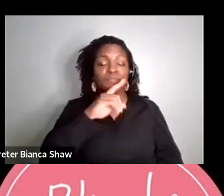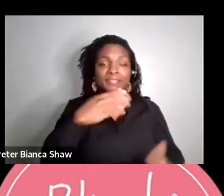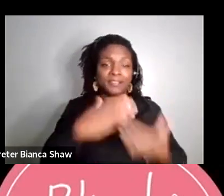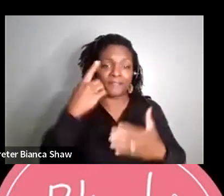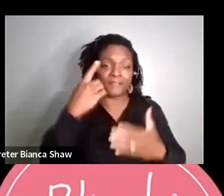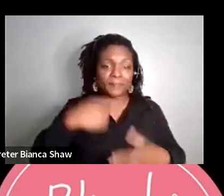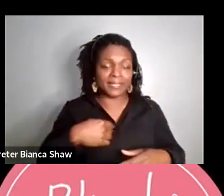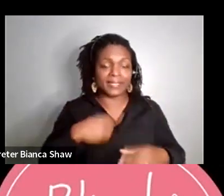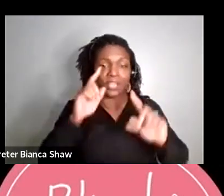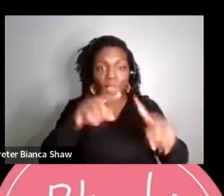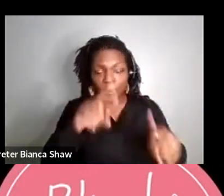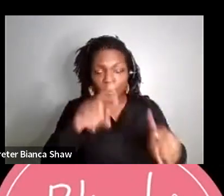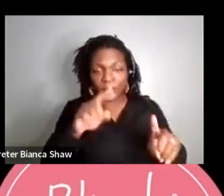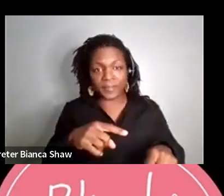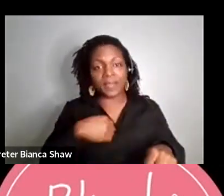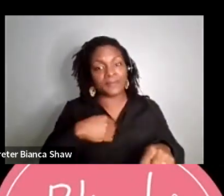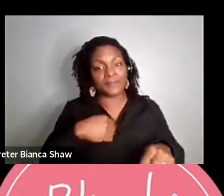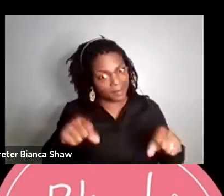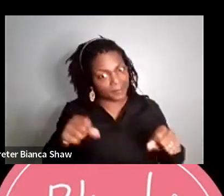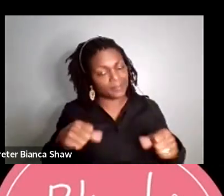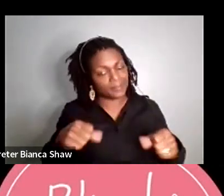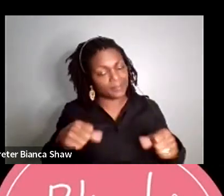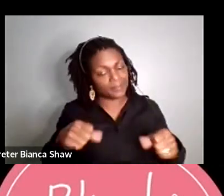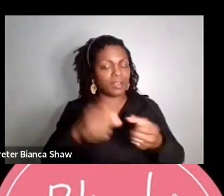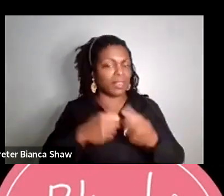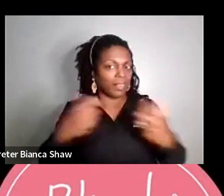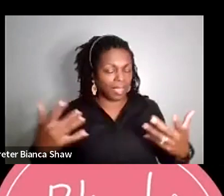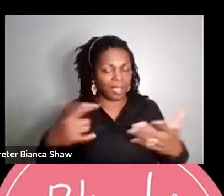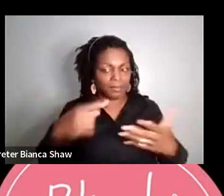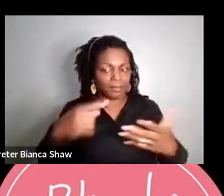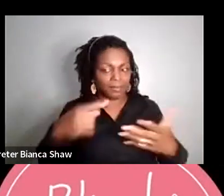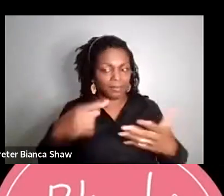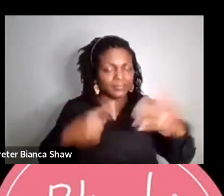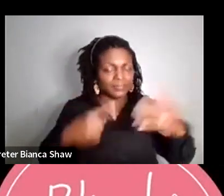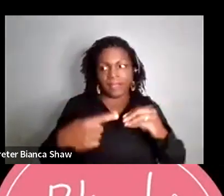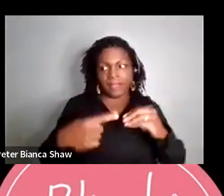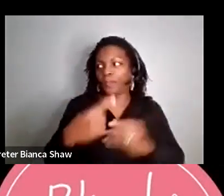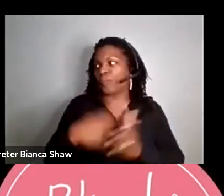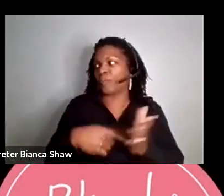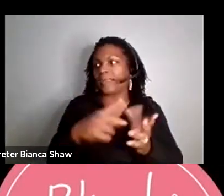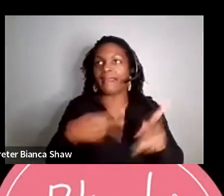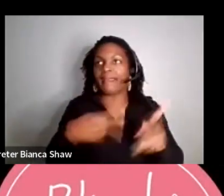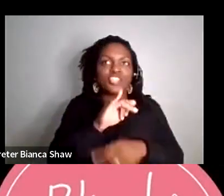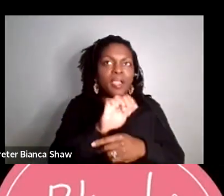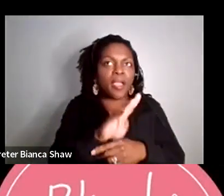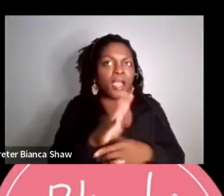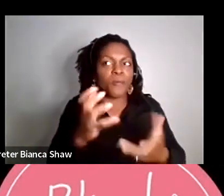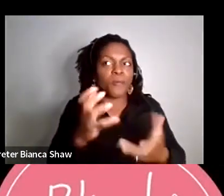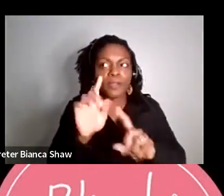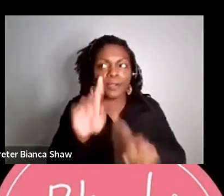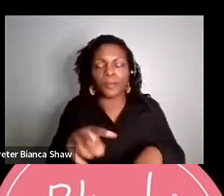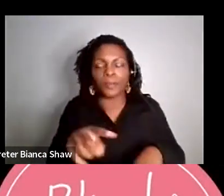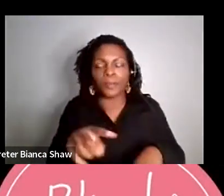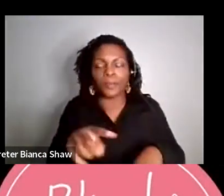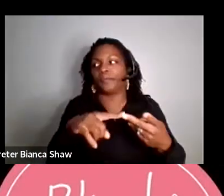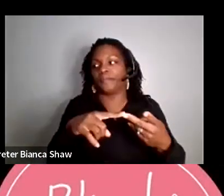I was a I was able to learn a lot of stuff about about about what job I would want to go to, how to go and what it was expected me in the workforce.